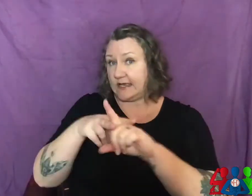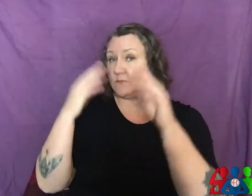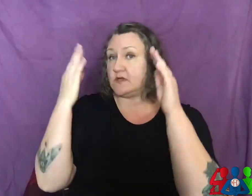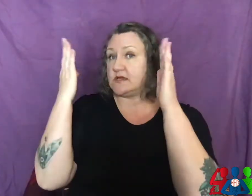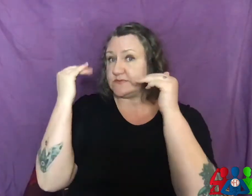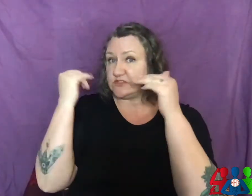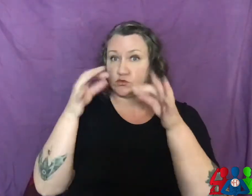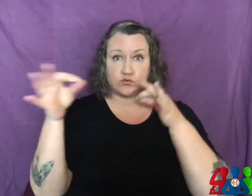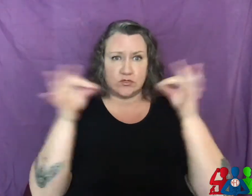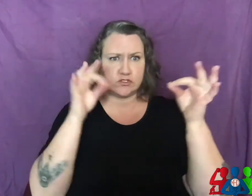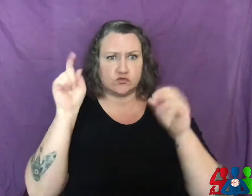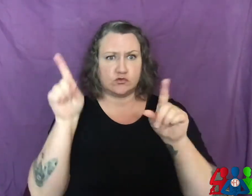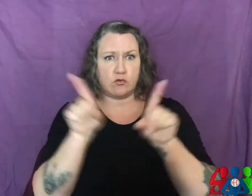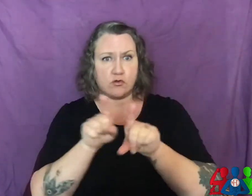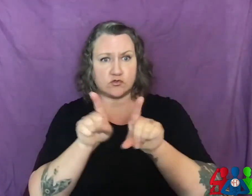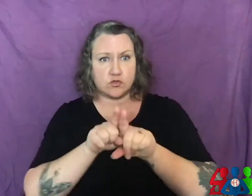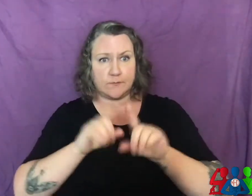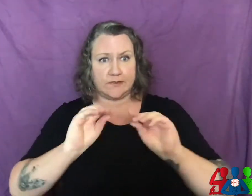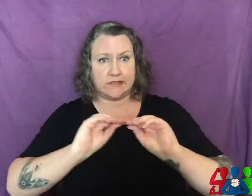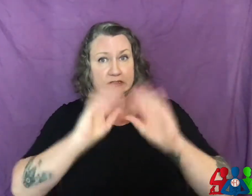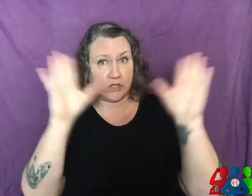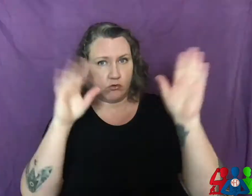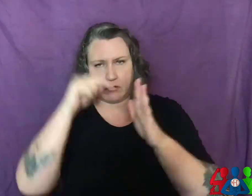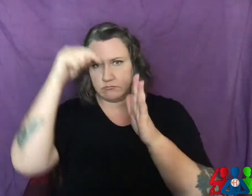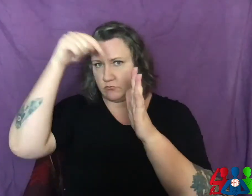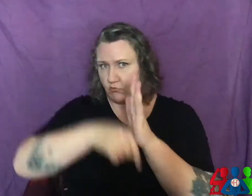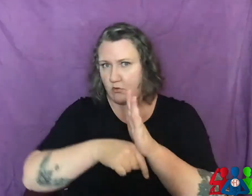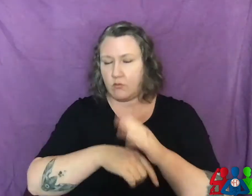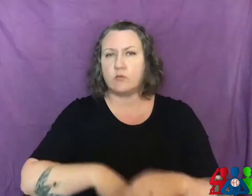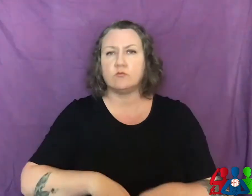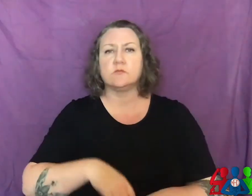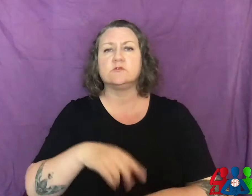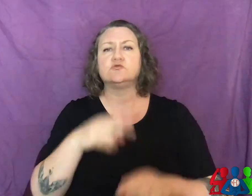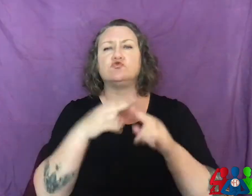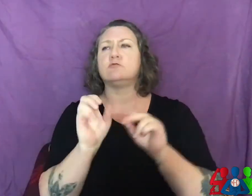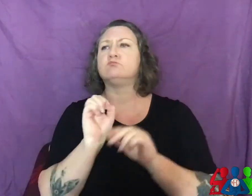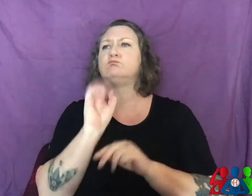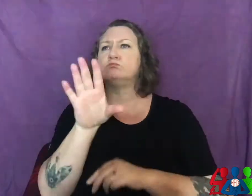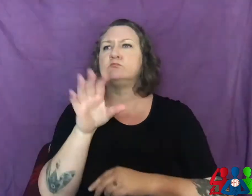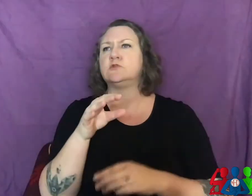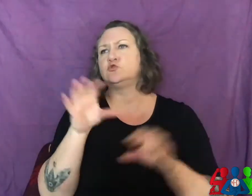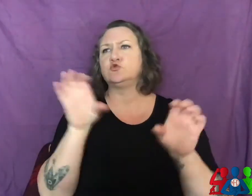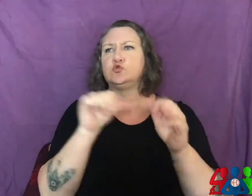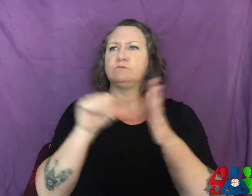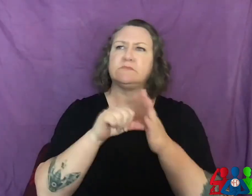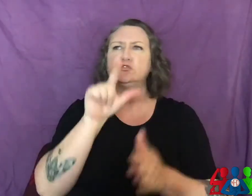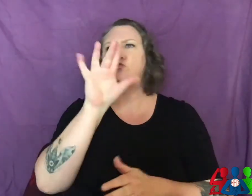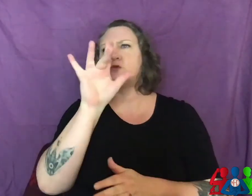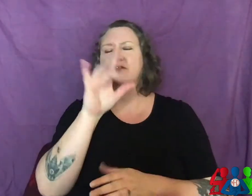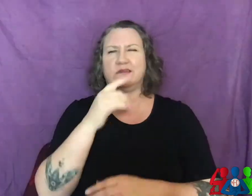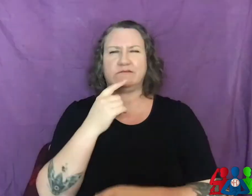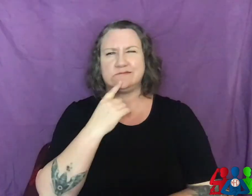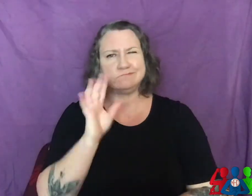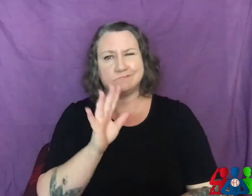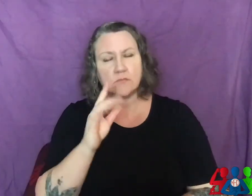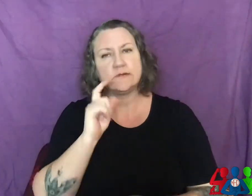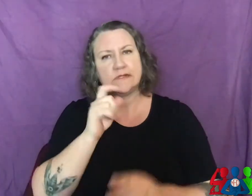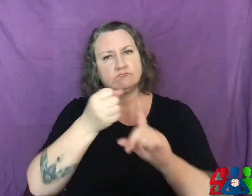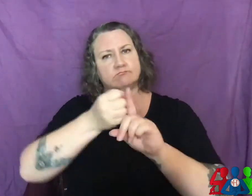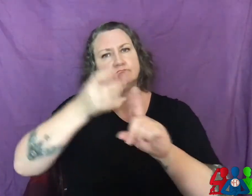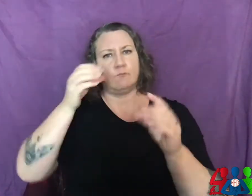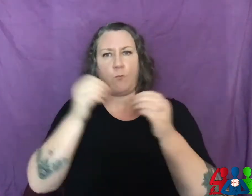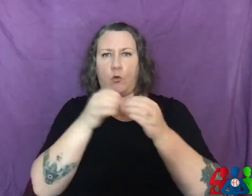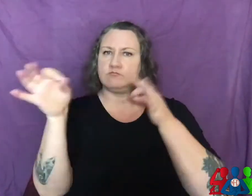both in day and times of day and that your expectations are also clear and thorough. You